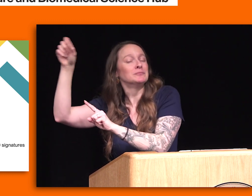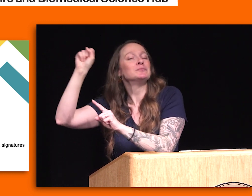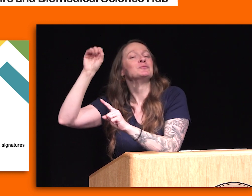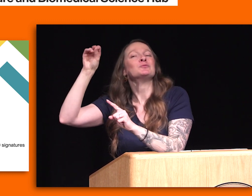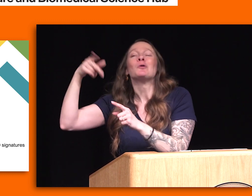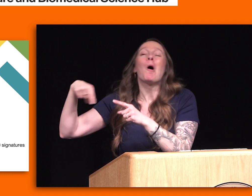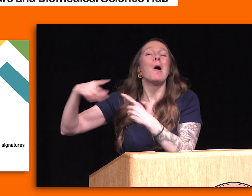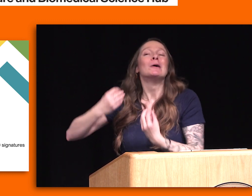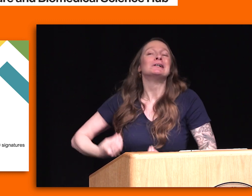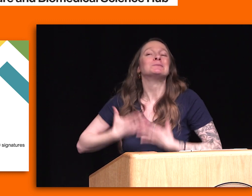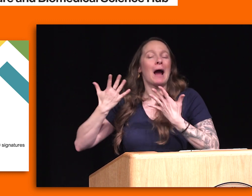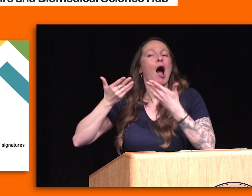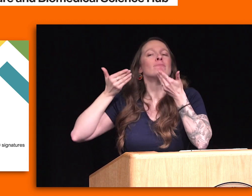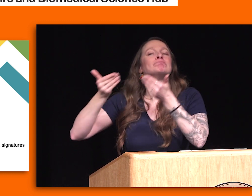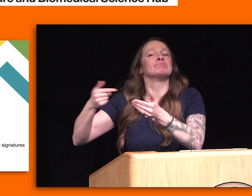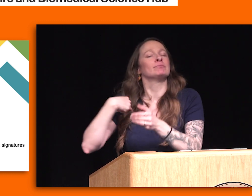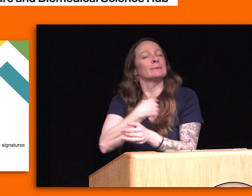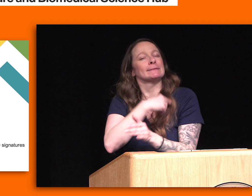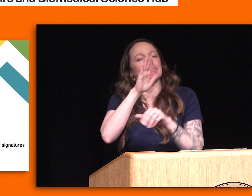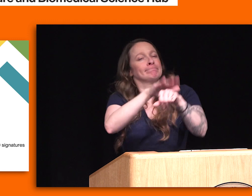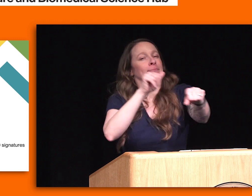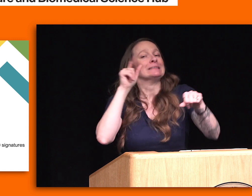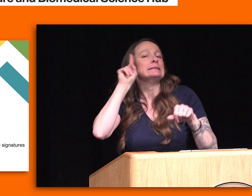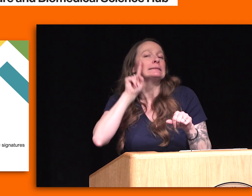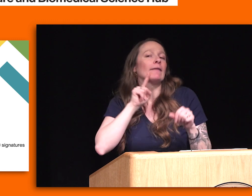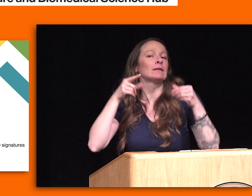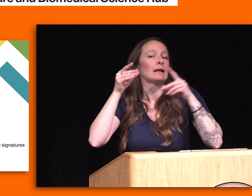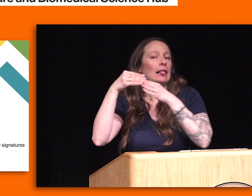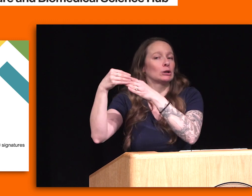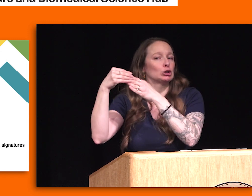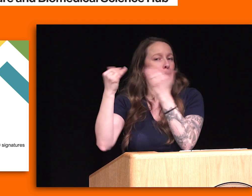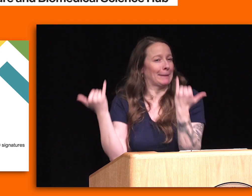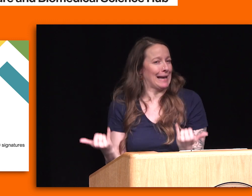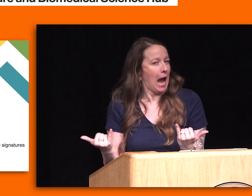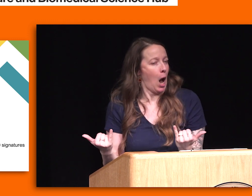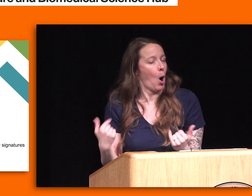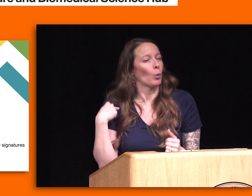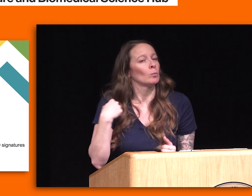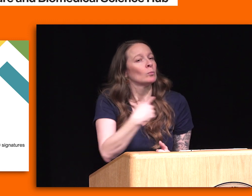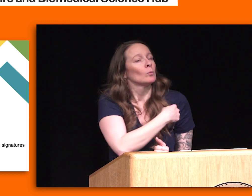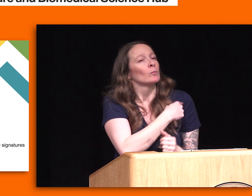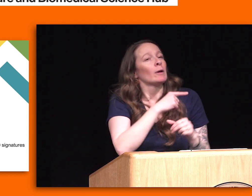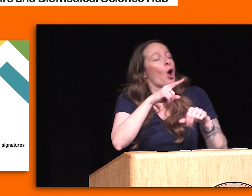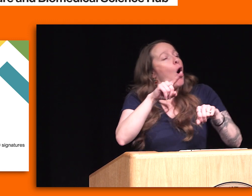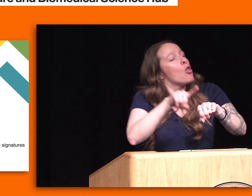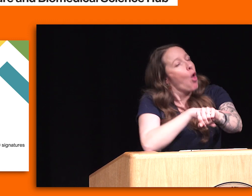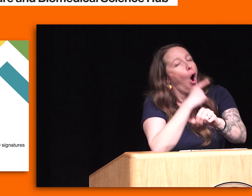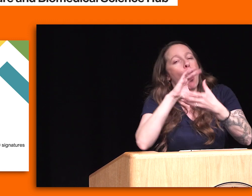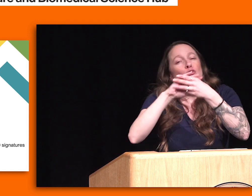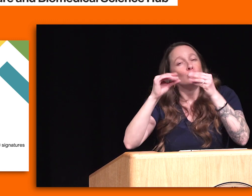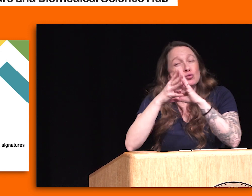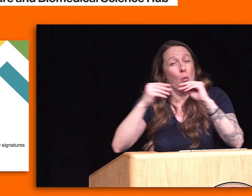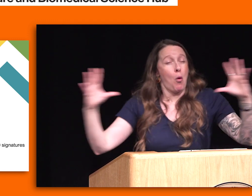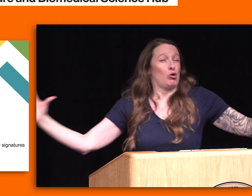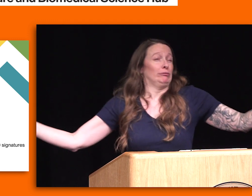Deaf President Now, the prostes-- protest at Gallaudet University. So, we decided to call it Deaf Leadership Now at the U of R.